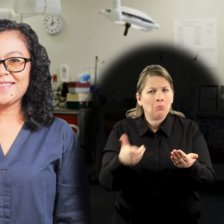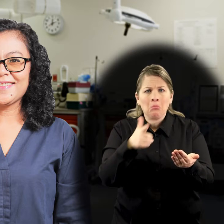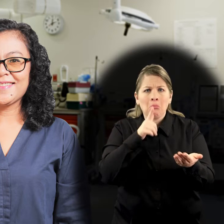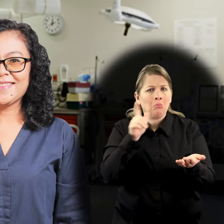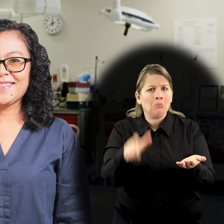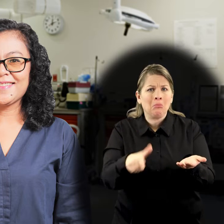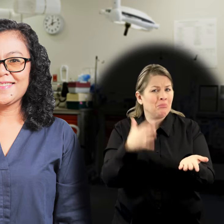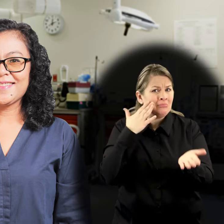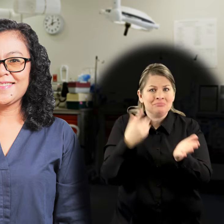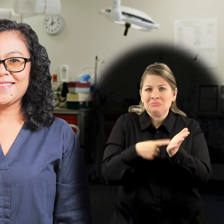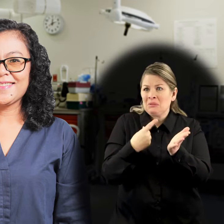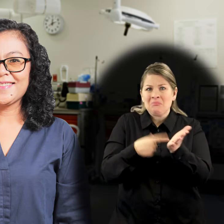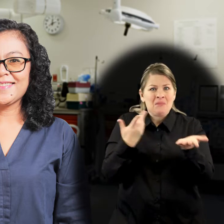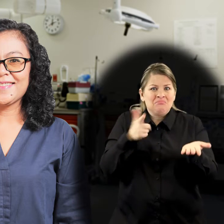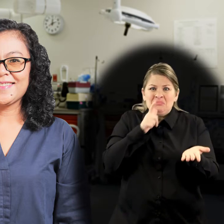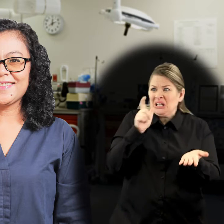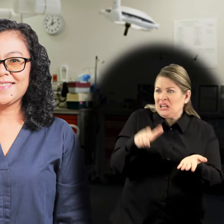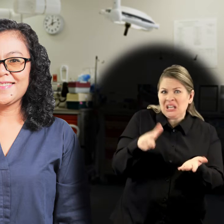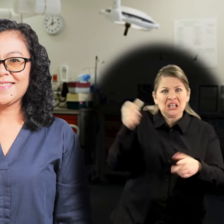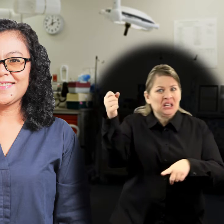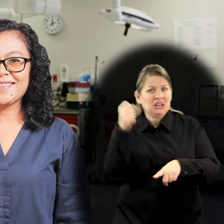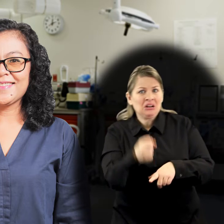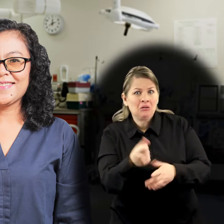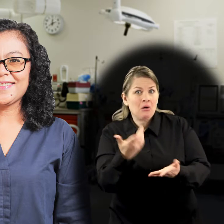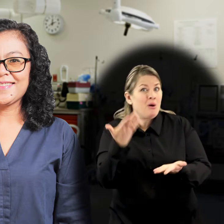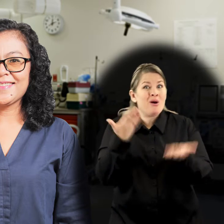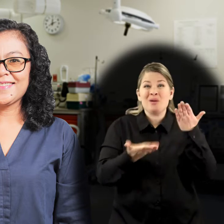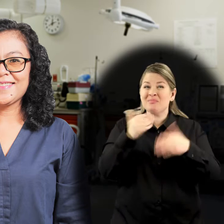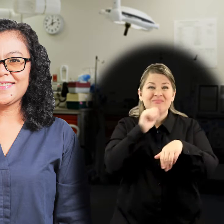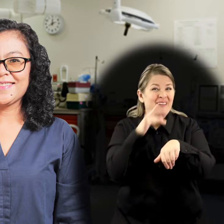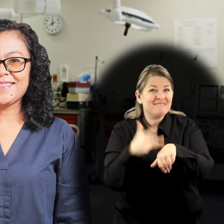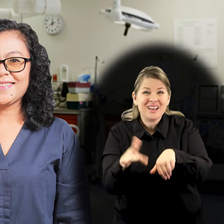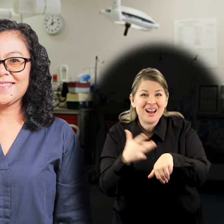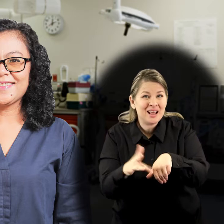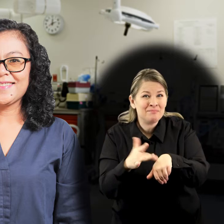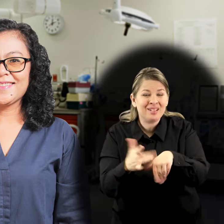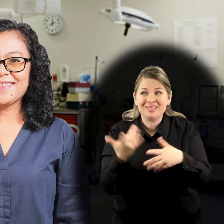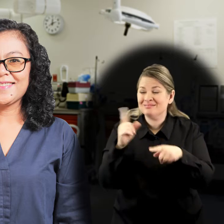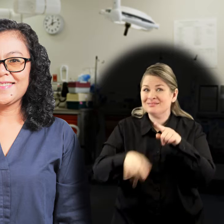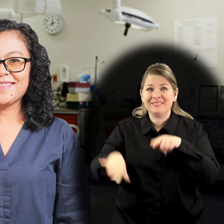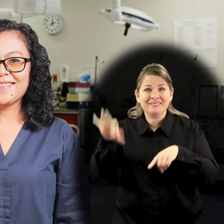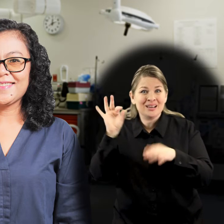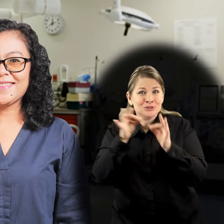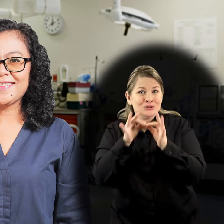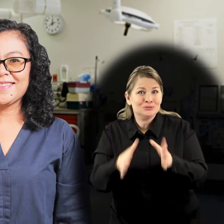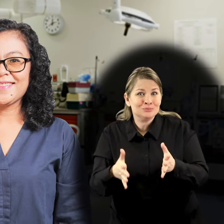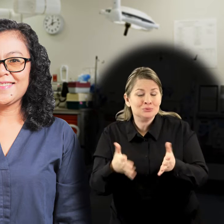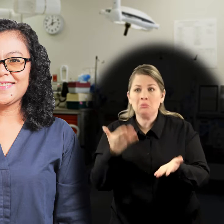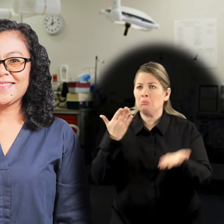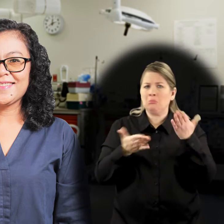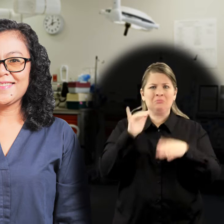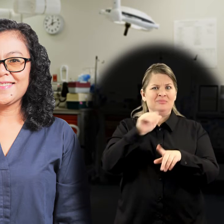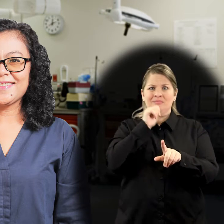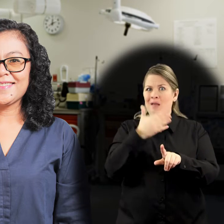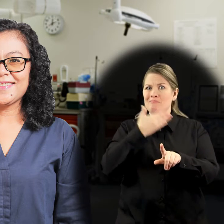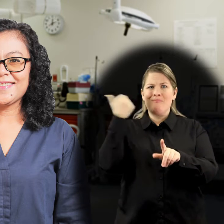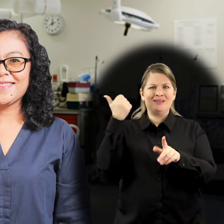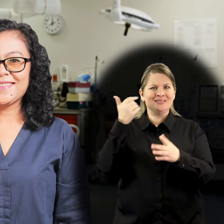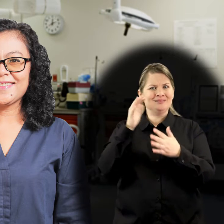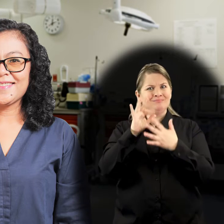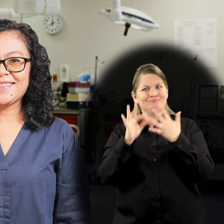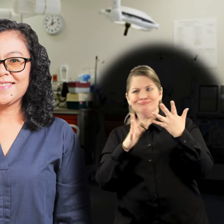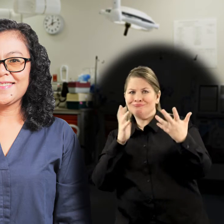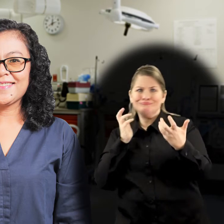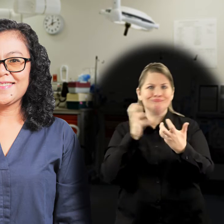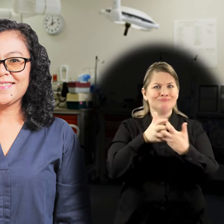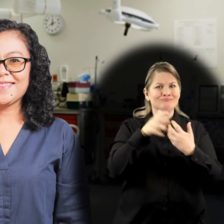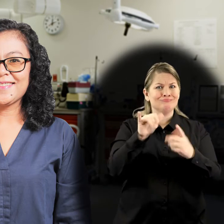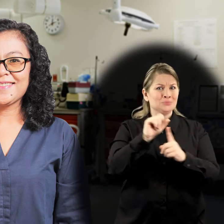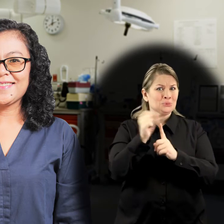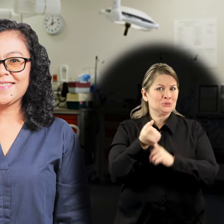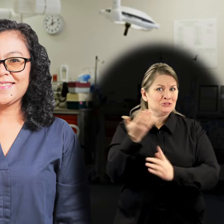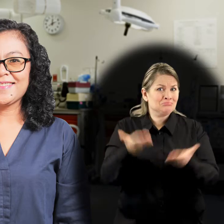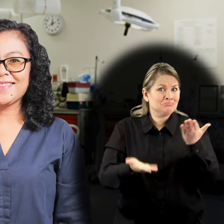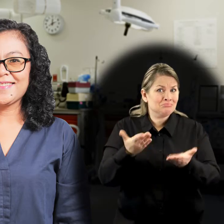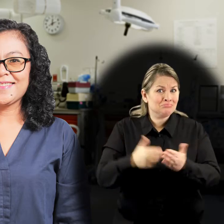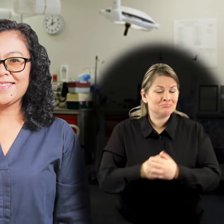However, an on-site interpreter isn't always necessary, available or even the best option.